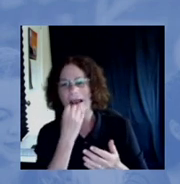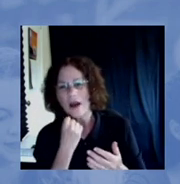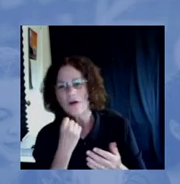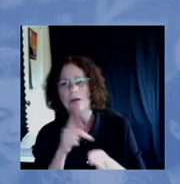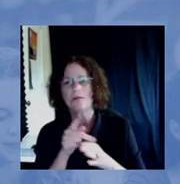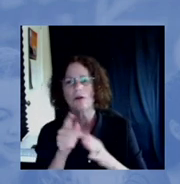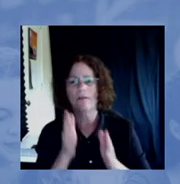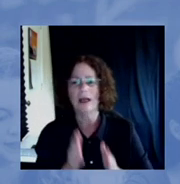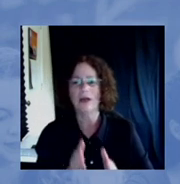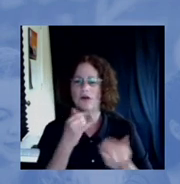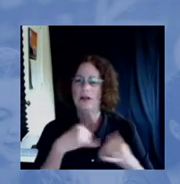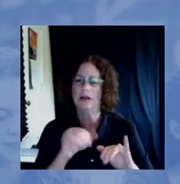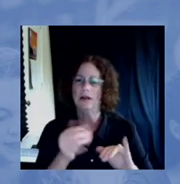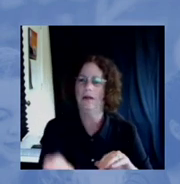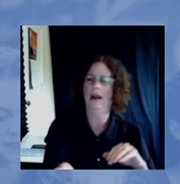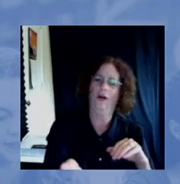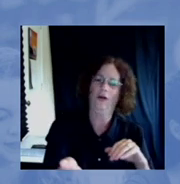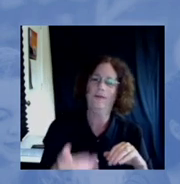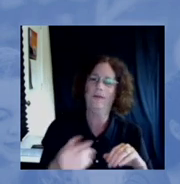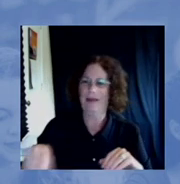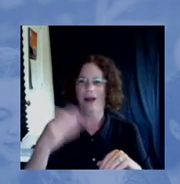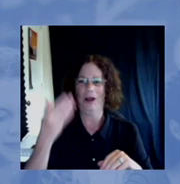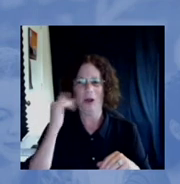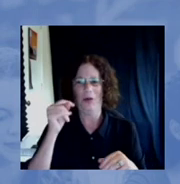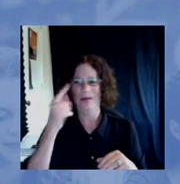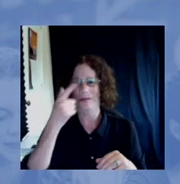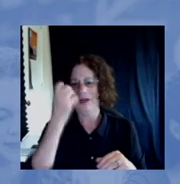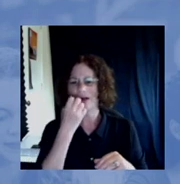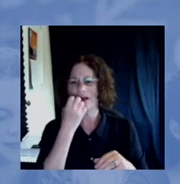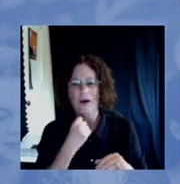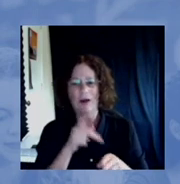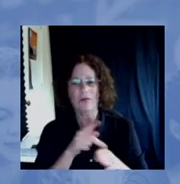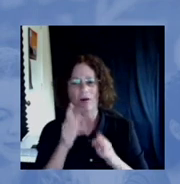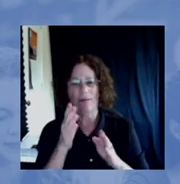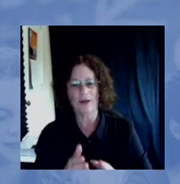THERE AND THEY KNOW THAT BECAUSE THESE CARING PROFESSIONALS REACHED OUT TO THEM DURING THE